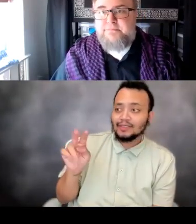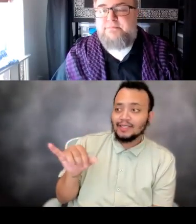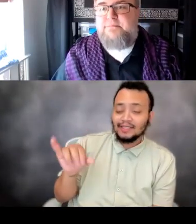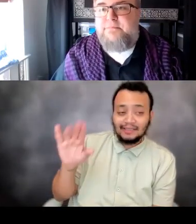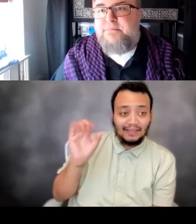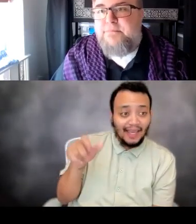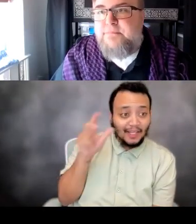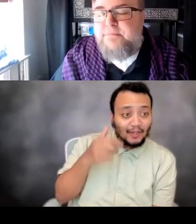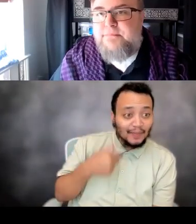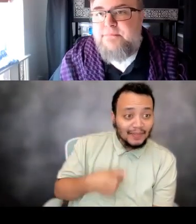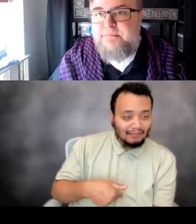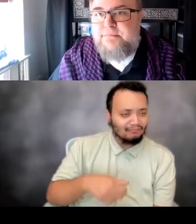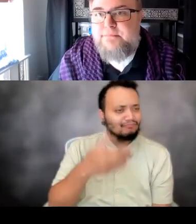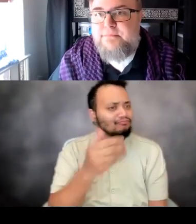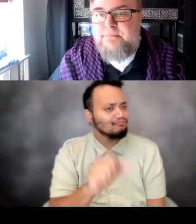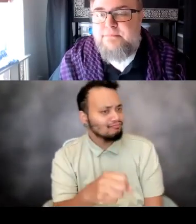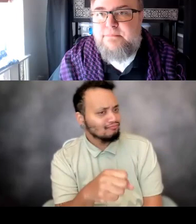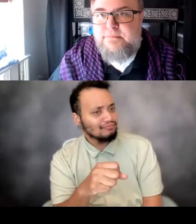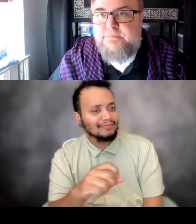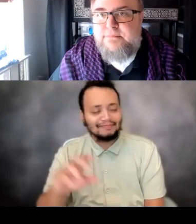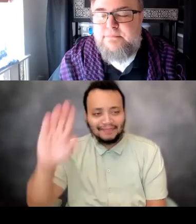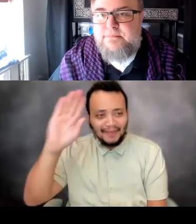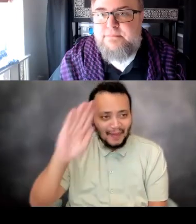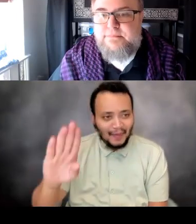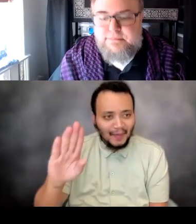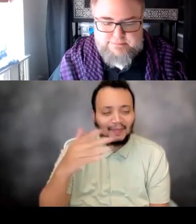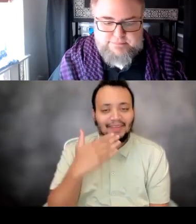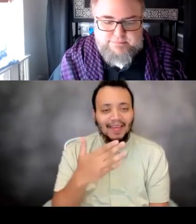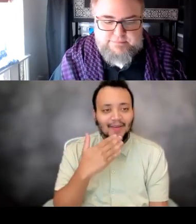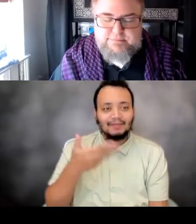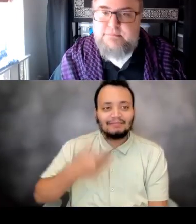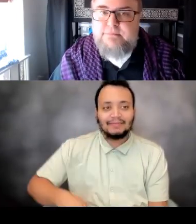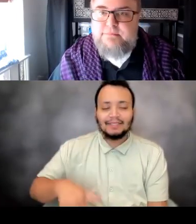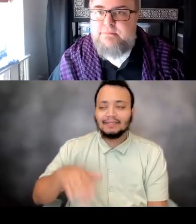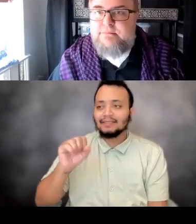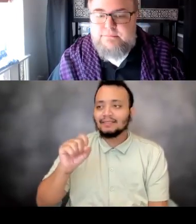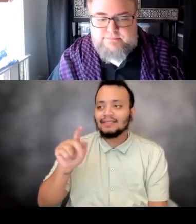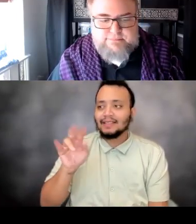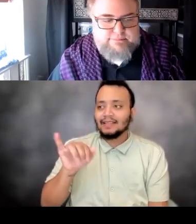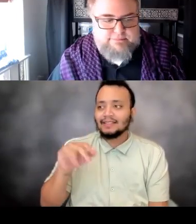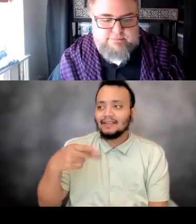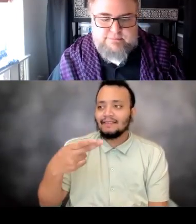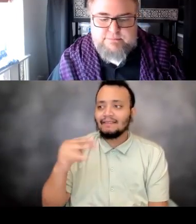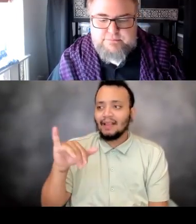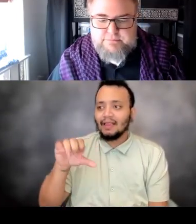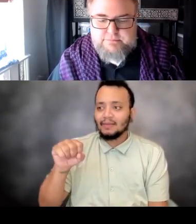[Dr. Stacy Phillips] Wonderful, thank you so much. Hi everyone, I'm Stacy Phillips and I'm a Program Manager with the Office for Victims of Crime.